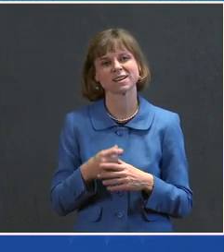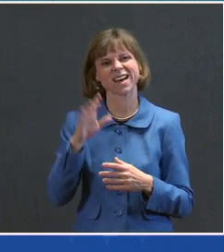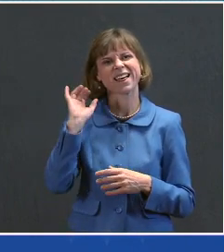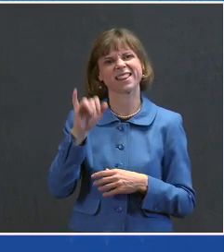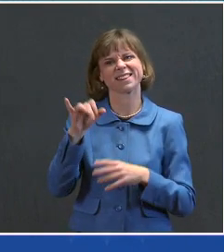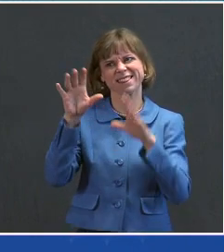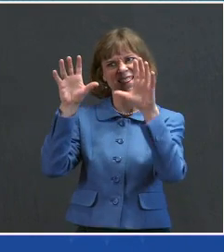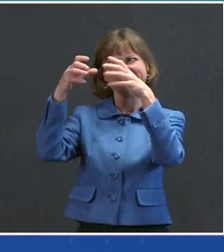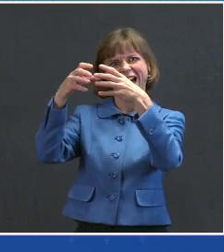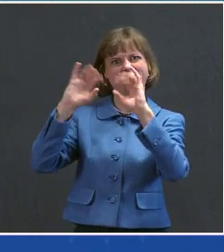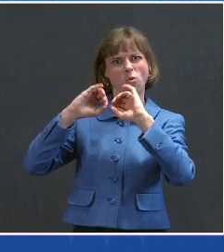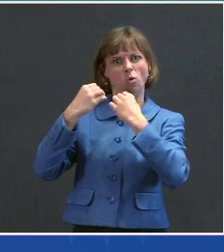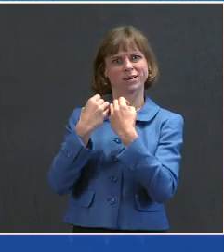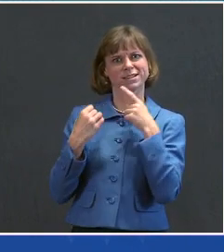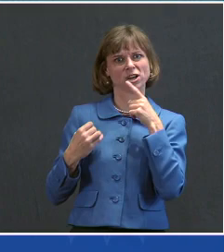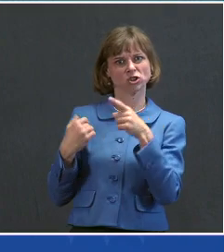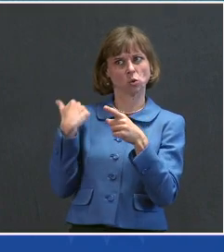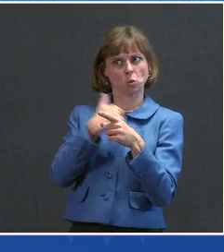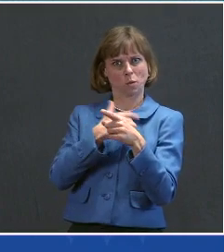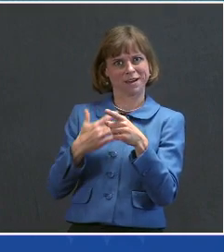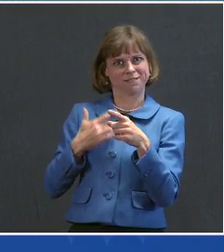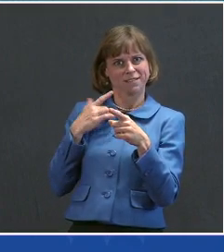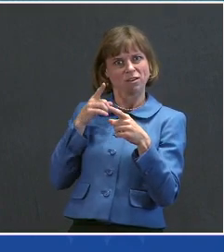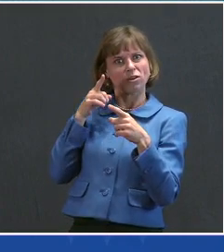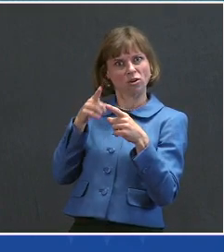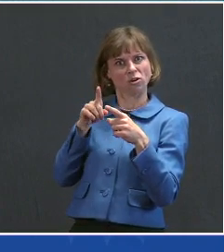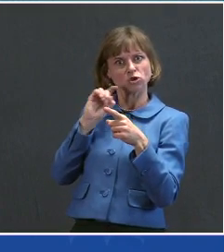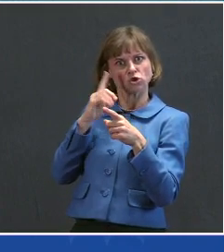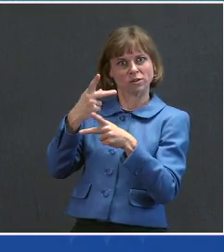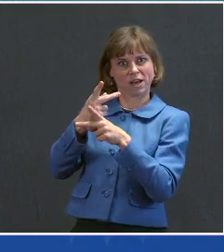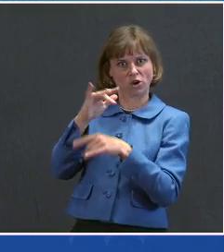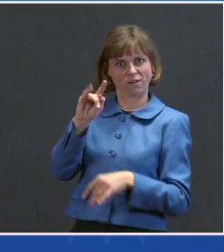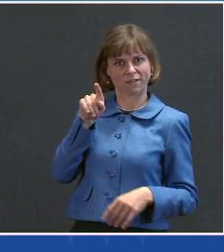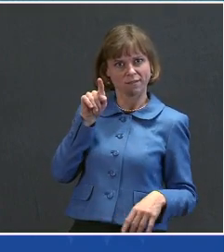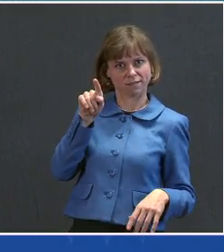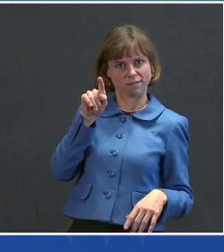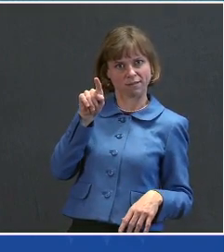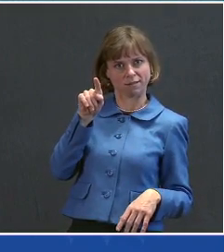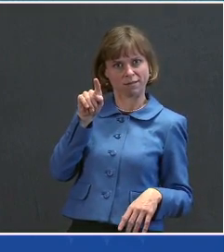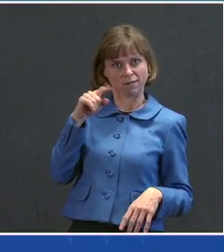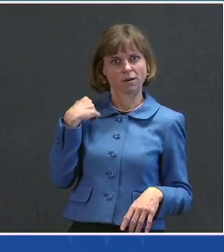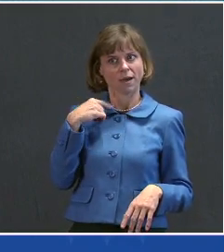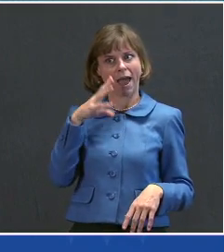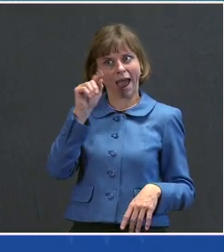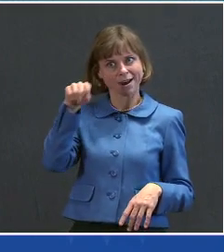and the body that we feel this should be done through. They also ensure that these vaccines reach the standards